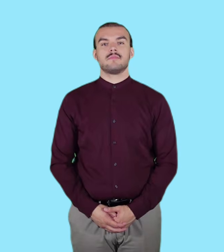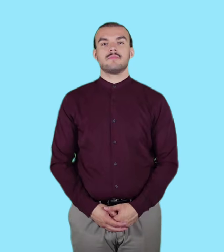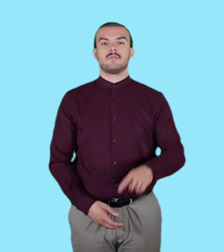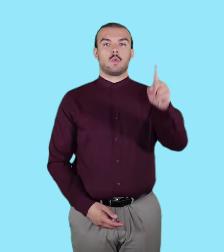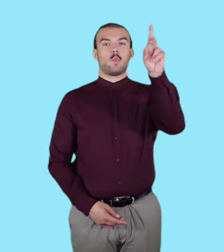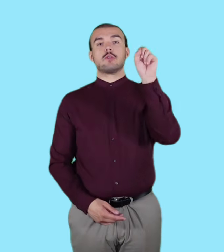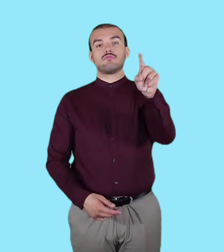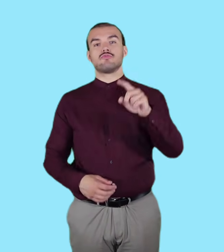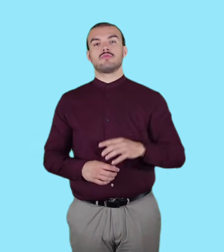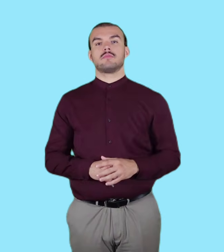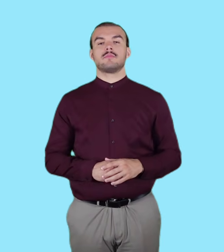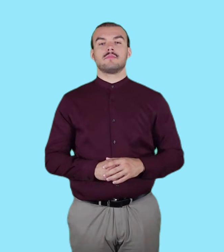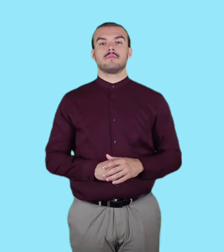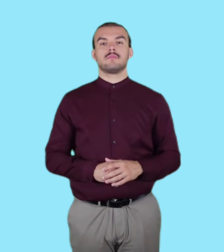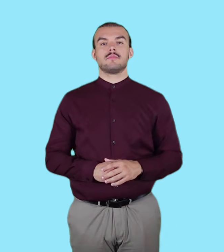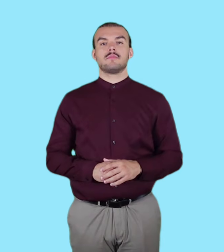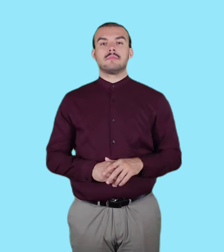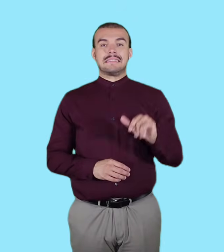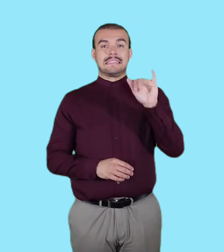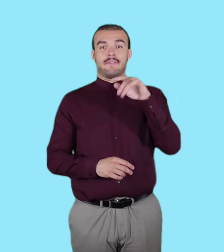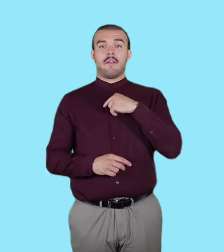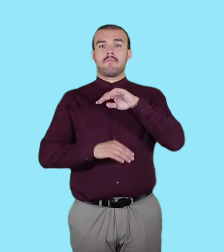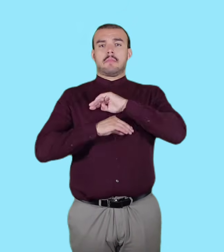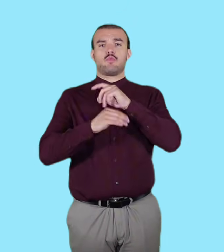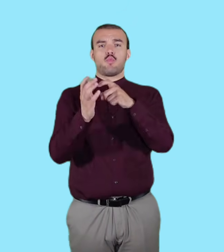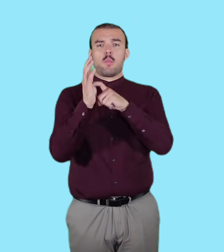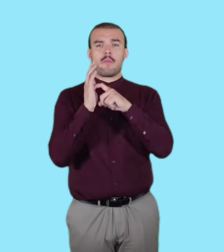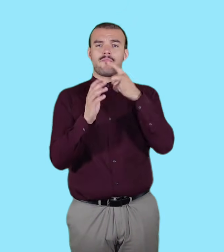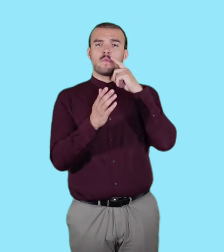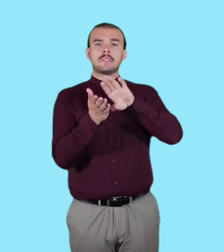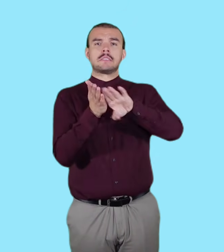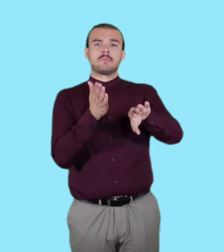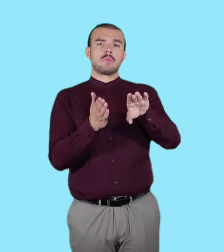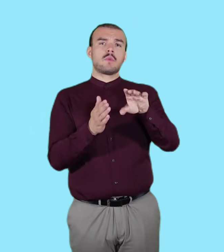Question: If I meet the requirements for an exemption once,